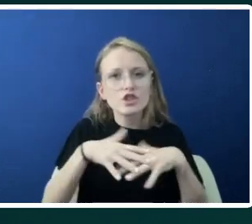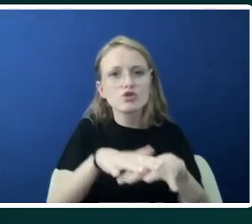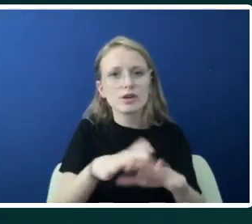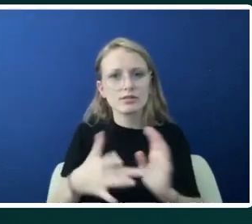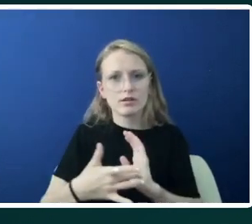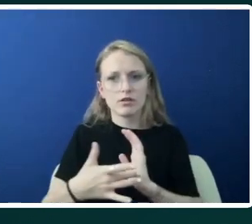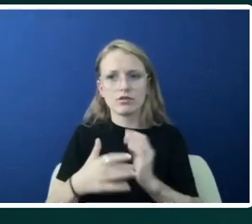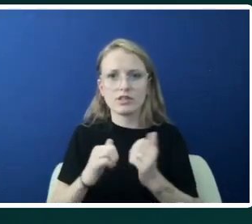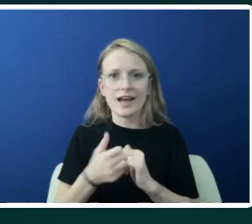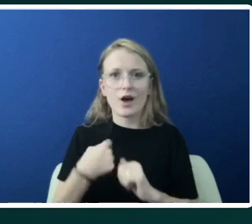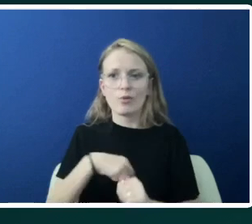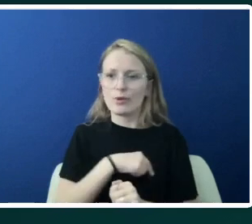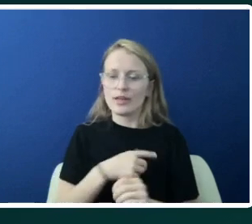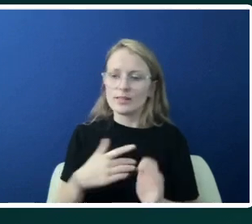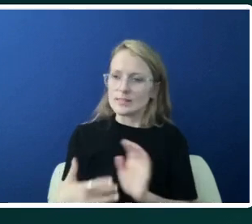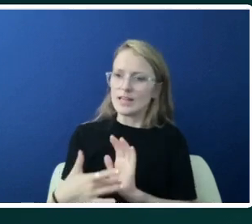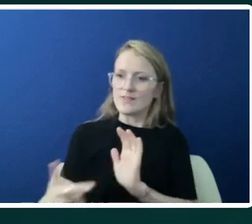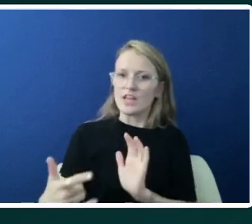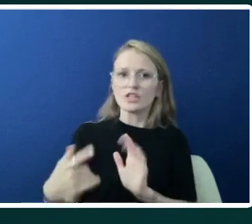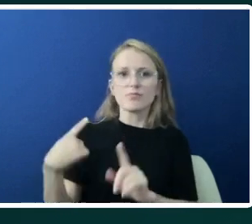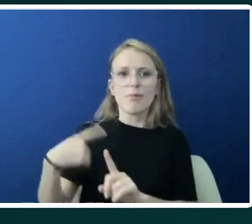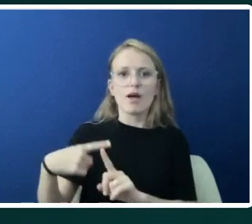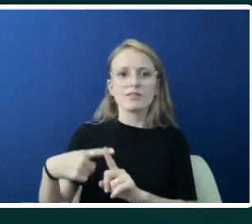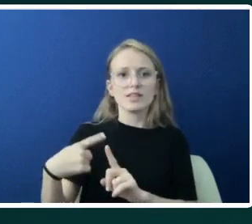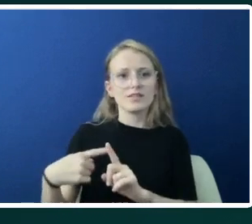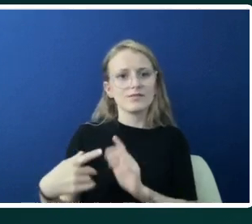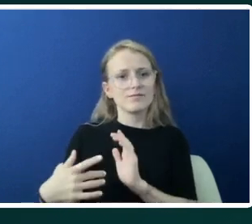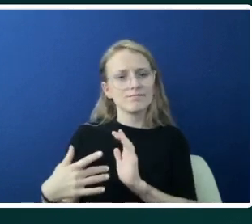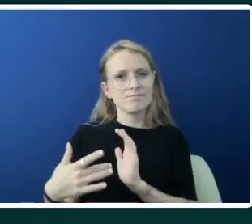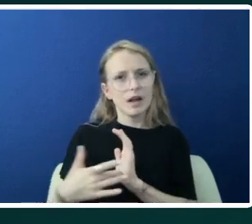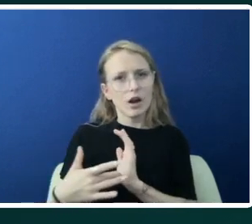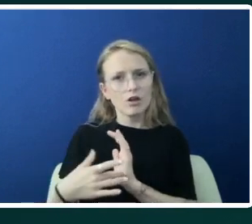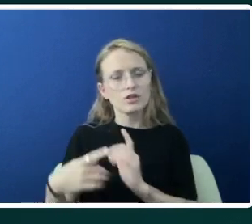it while mitigating and helping young people to understand the negative effects that can have.